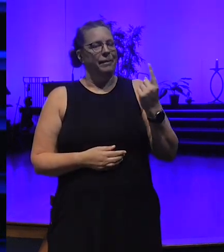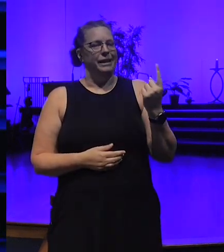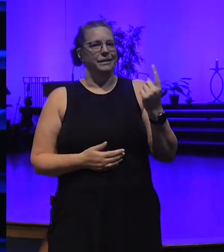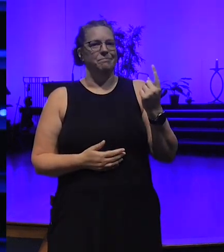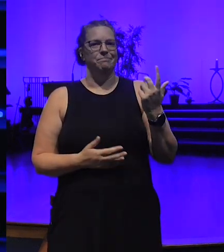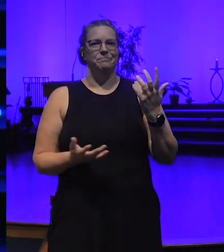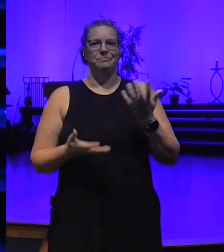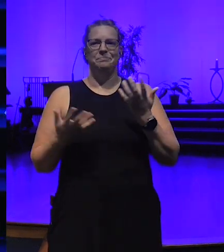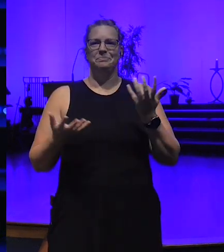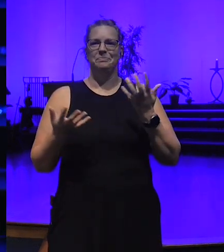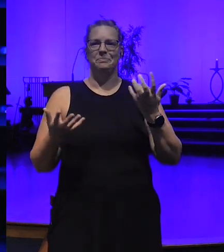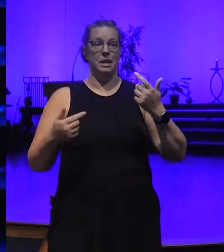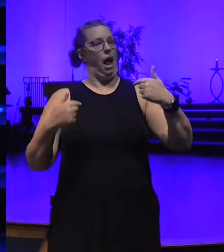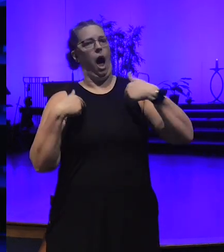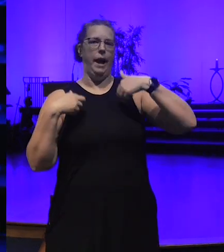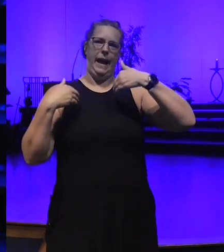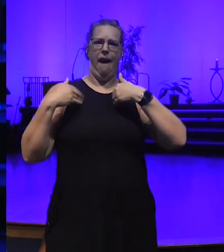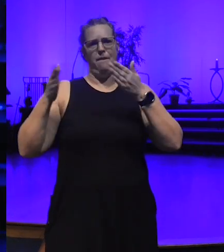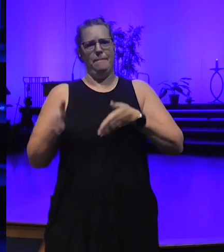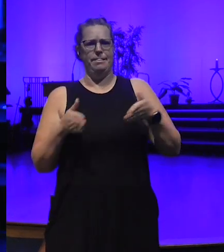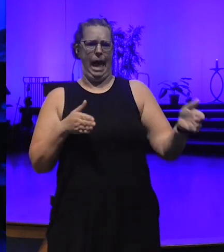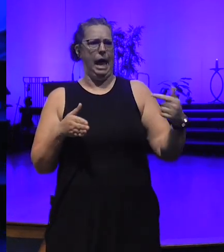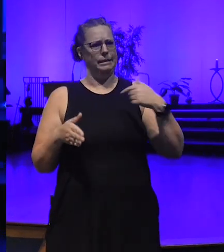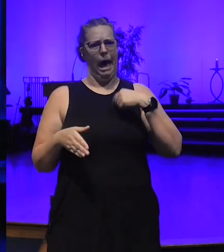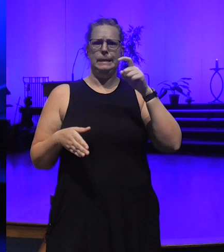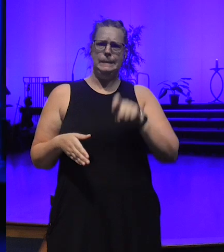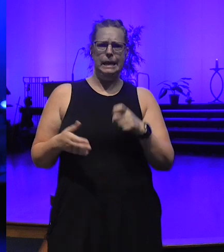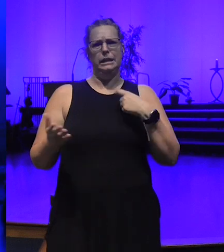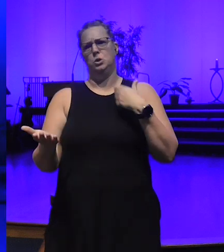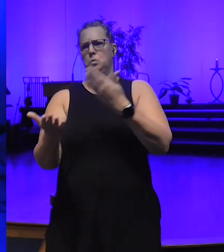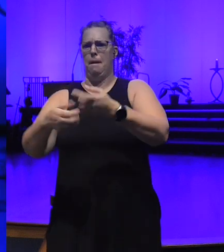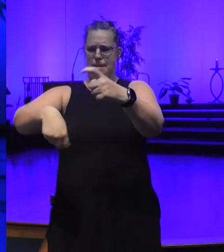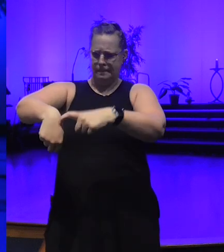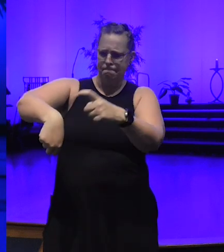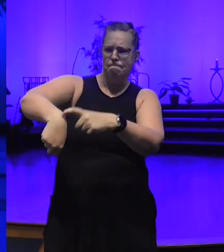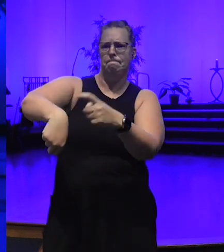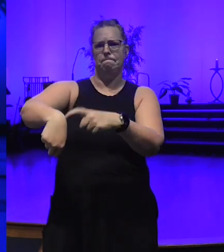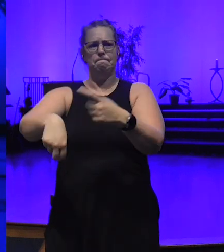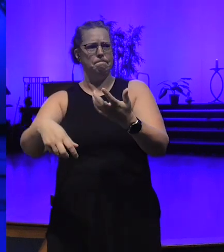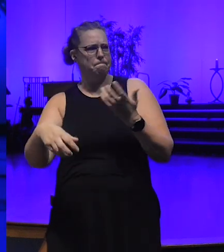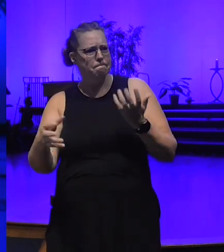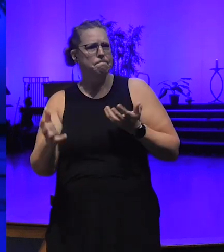someone with plans who has to get somewhere on a dead set time that can cause me to give